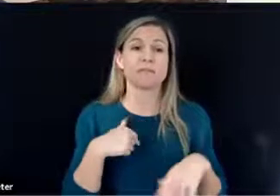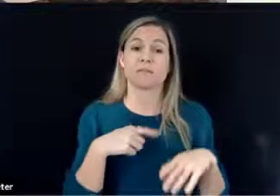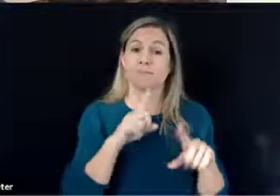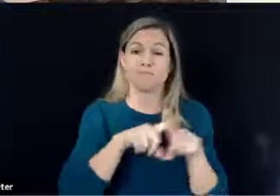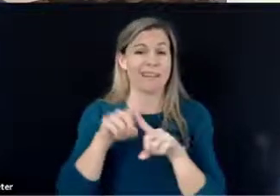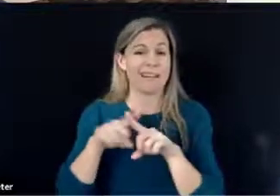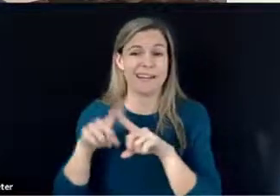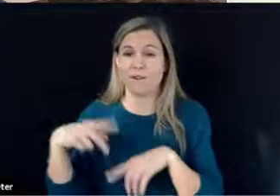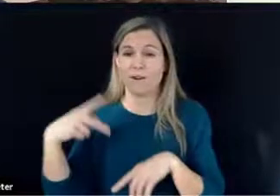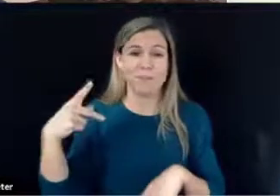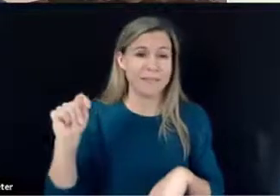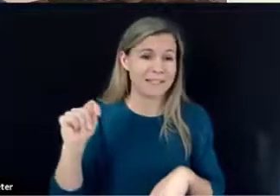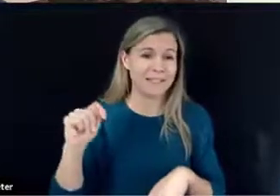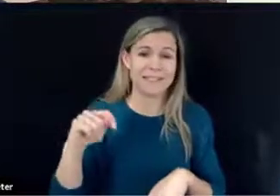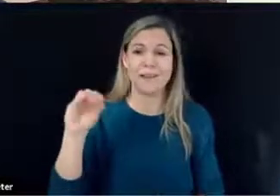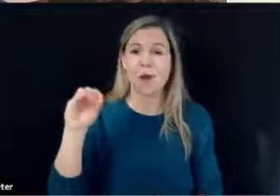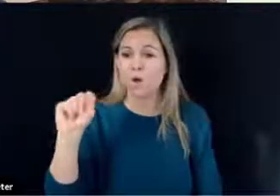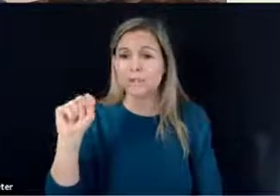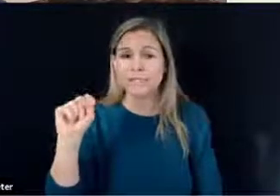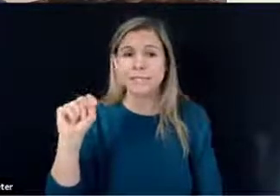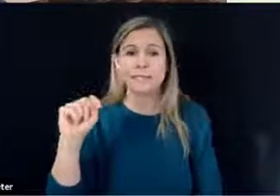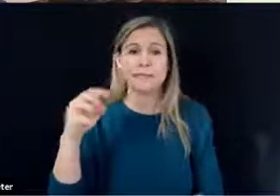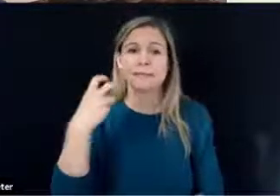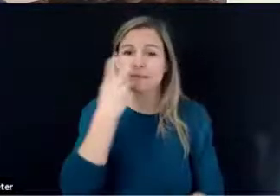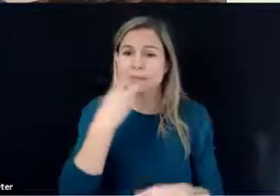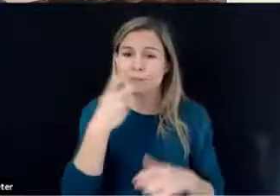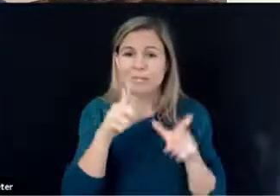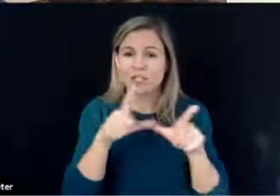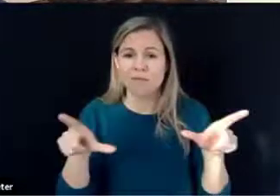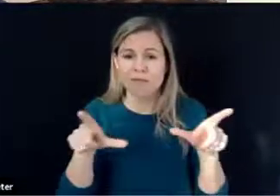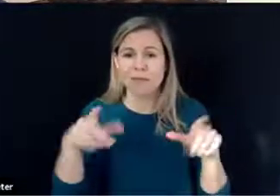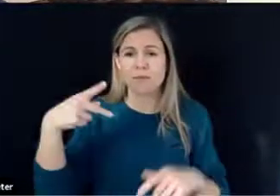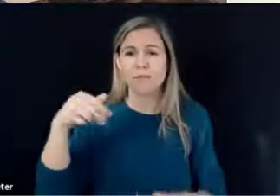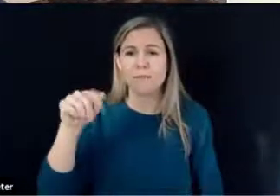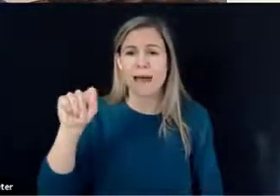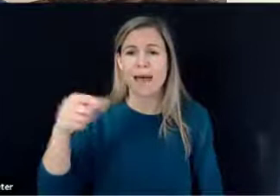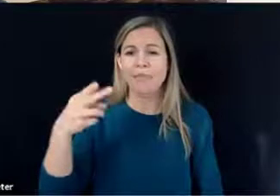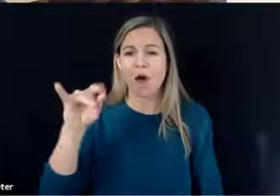speech language pathologists, deafblind consultants,